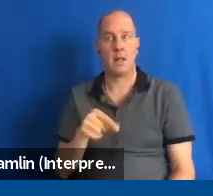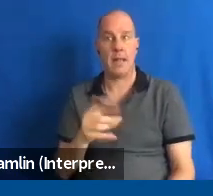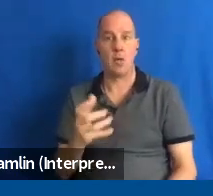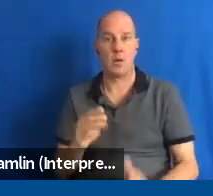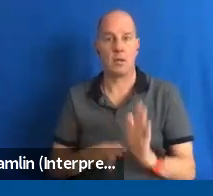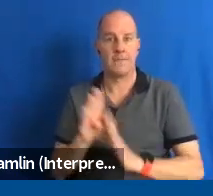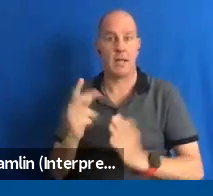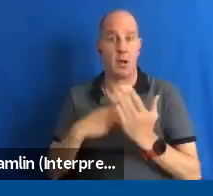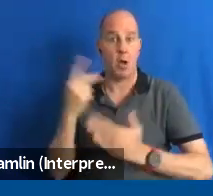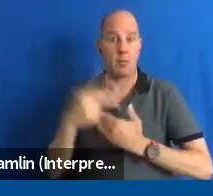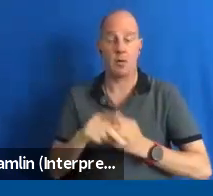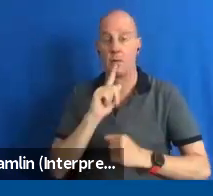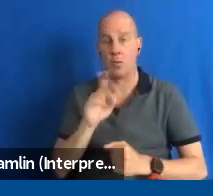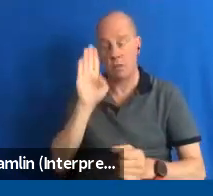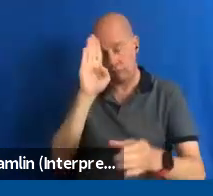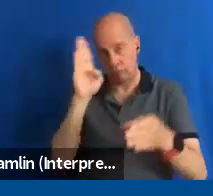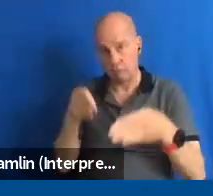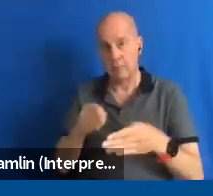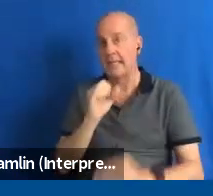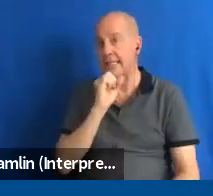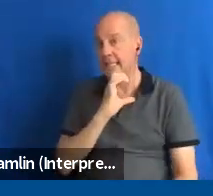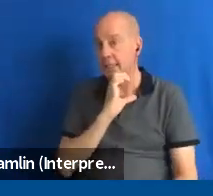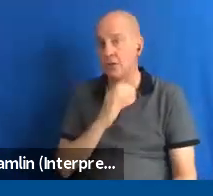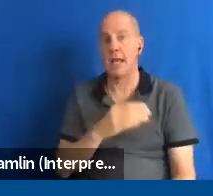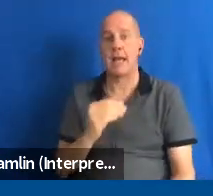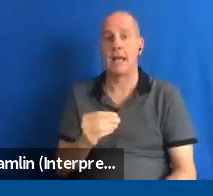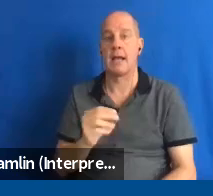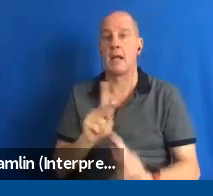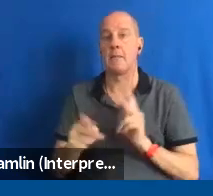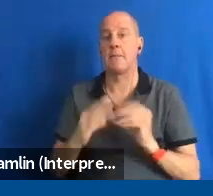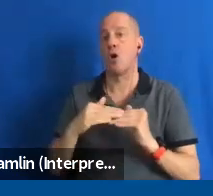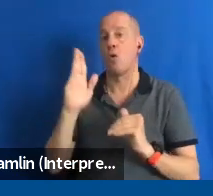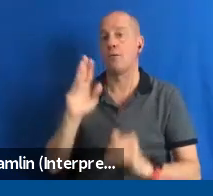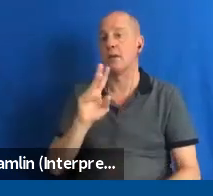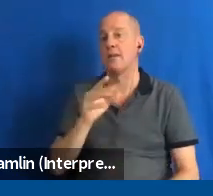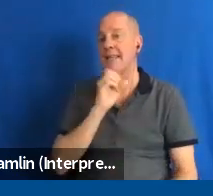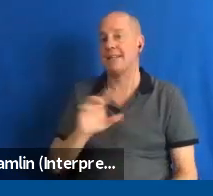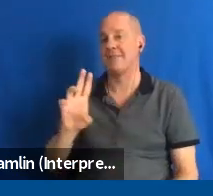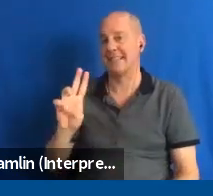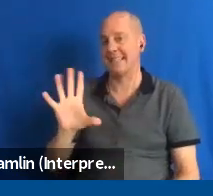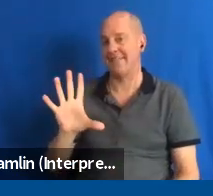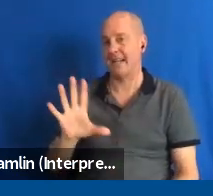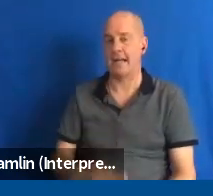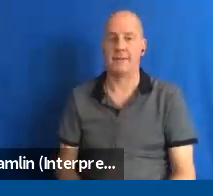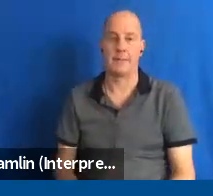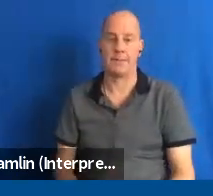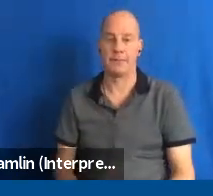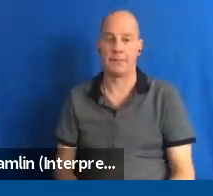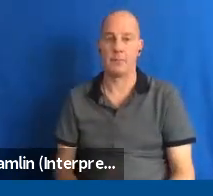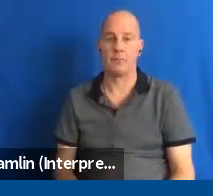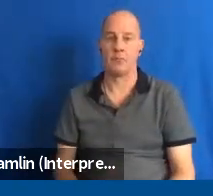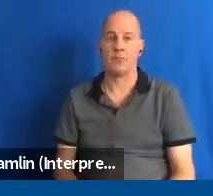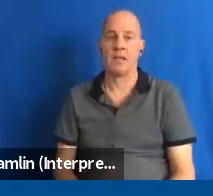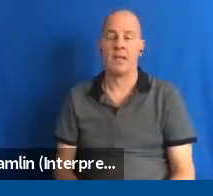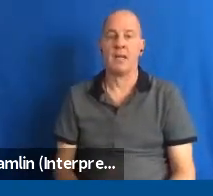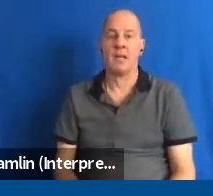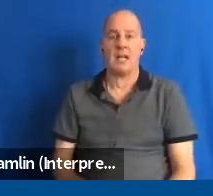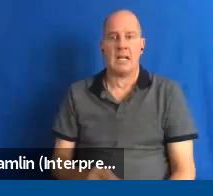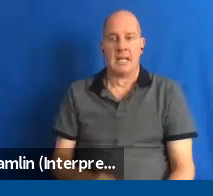targeting seniors and individuals over the age of 65. So I think that that the intent of the program